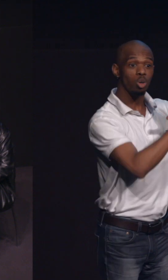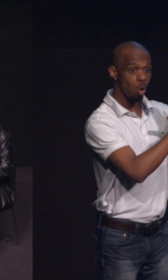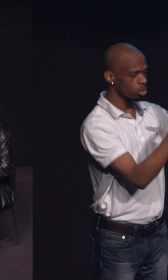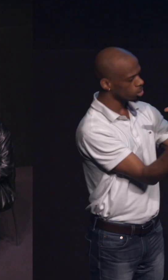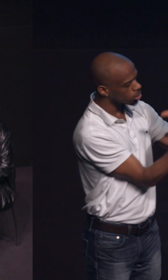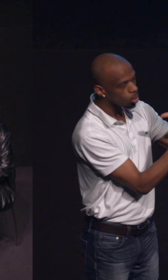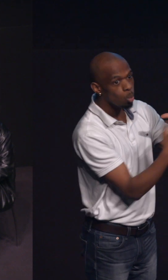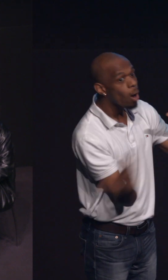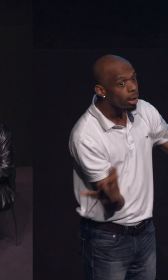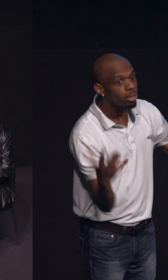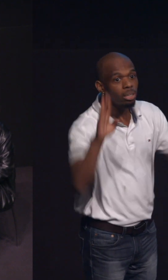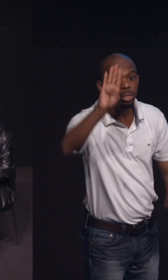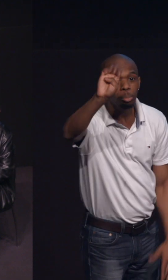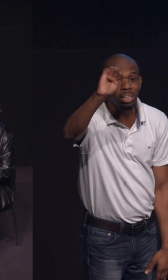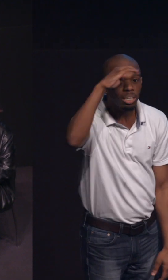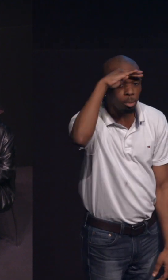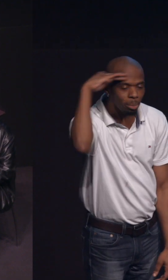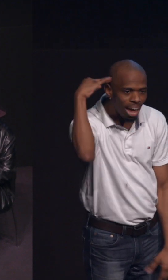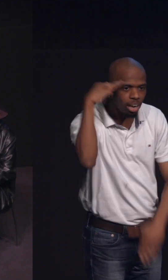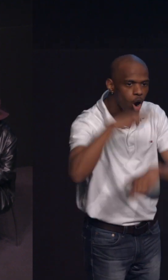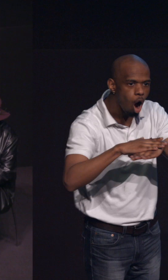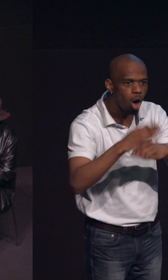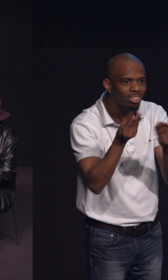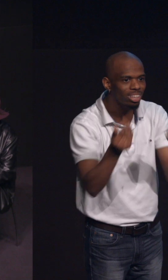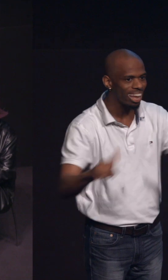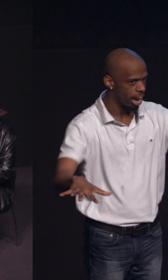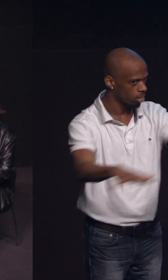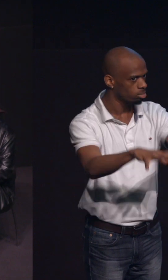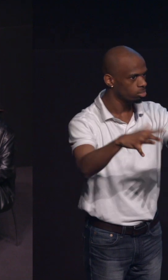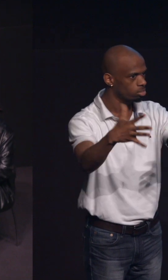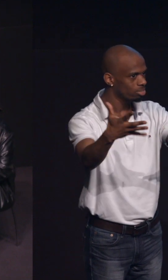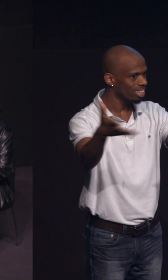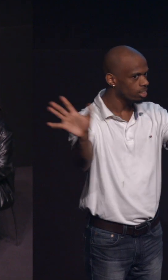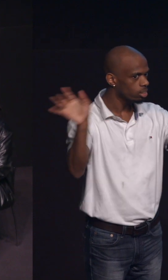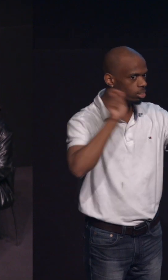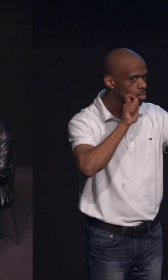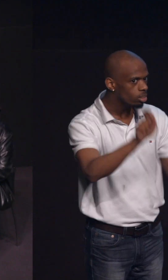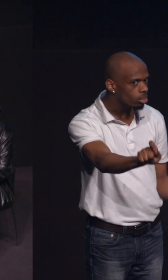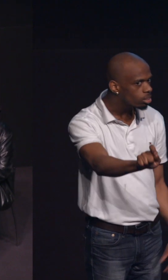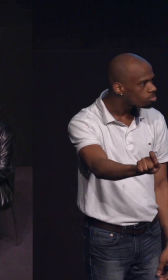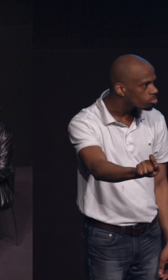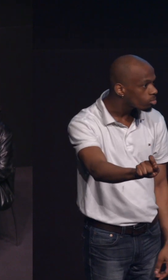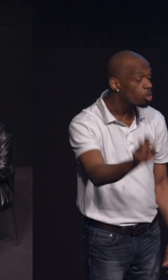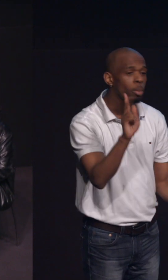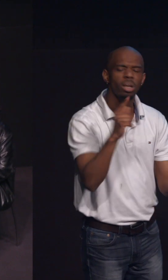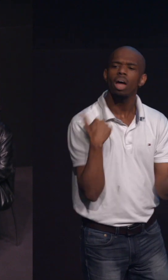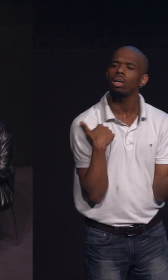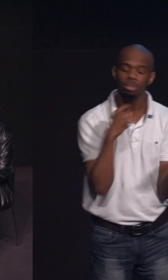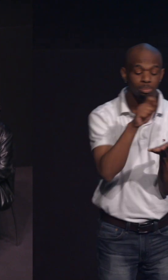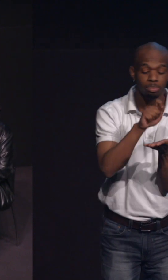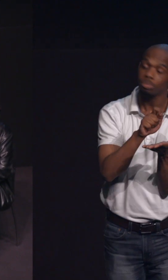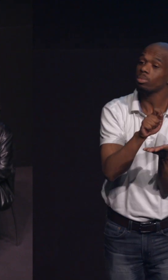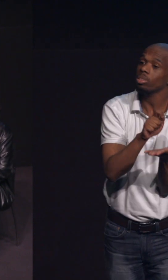Because they know we can just-- literally, people are like, "While I'm like--" Nope, just come and stop.